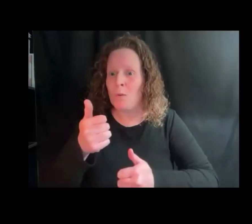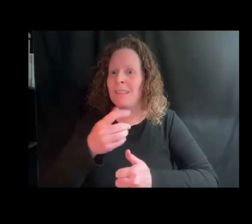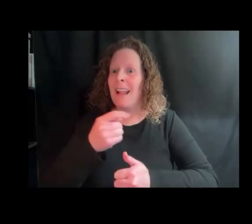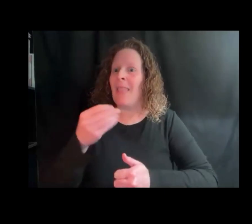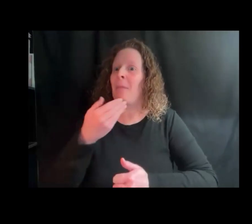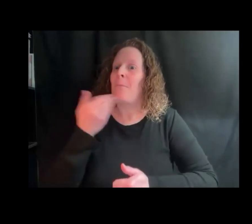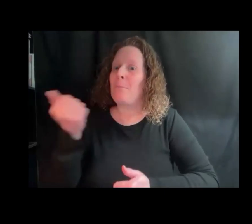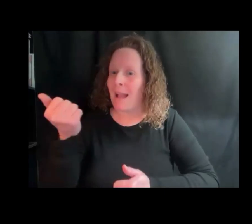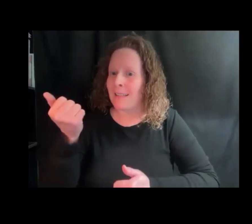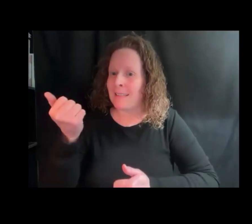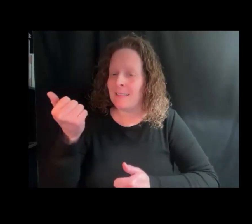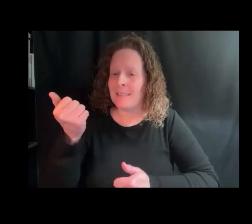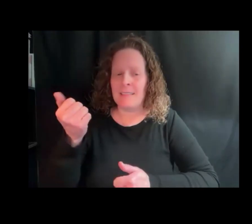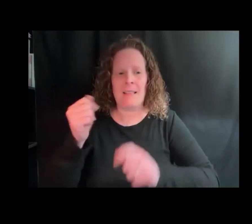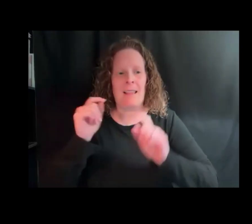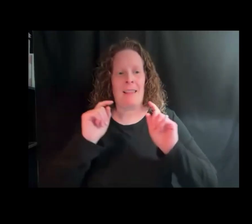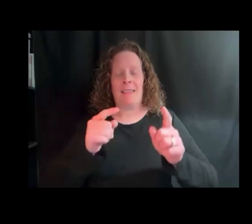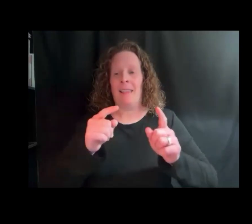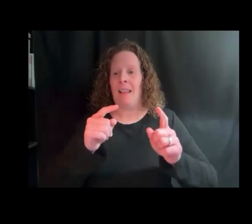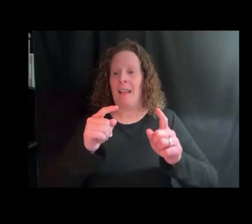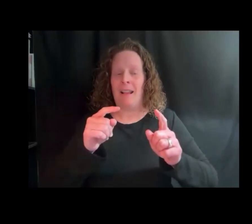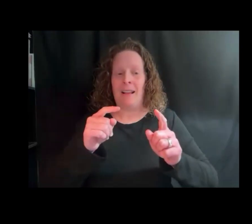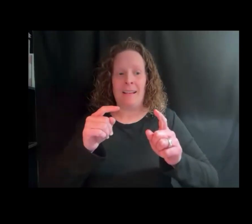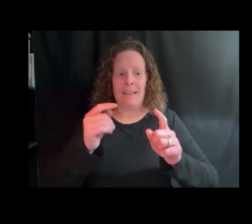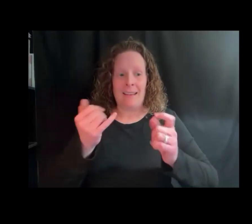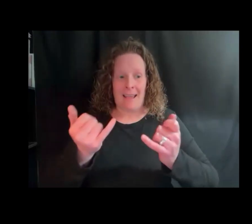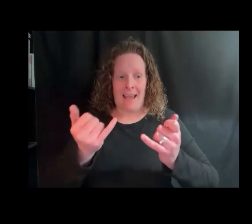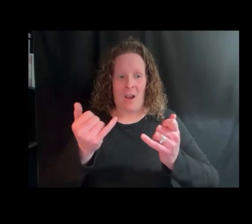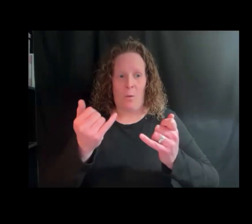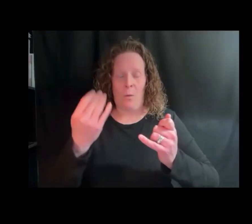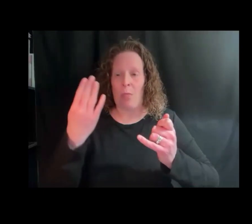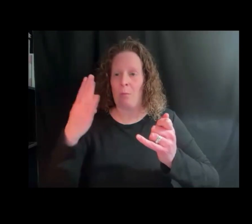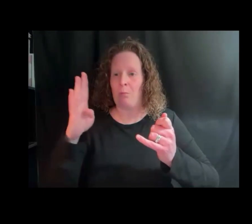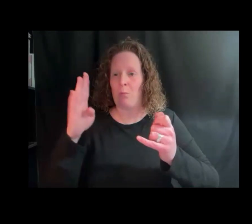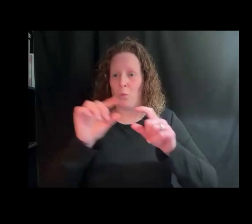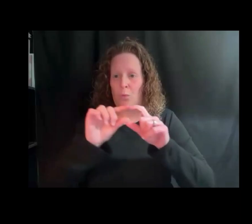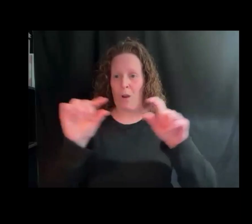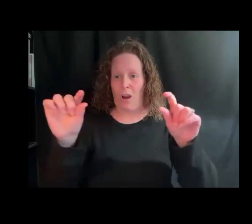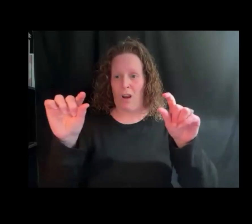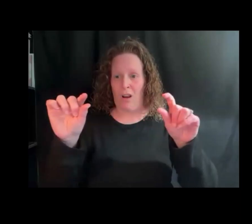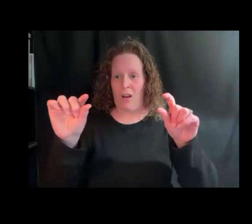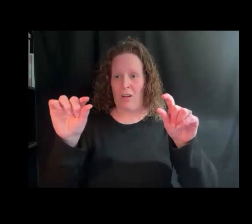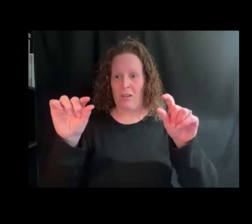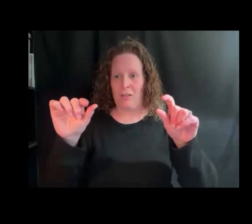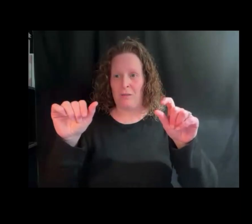okay with seventy-five percent of the information that's being taught in the class? Would you be willing to live